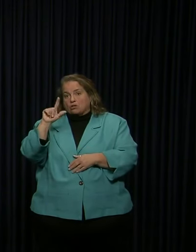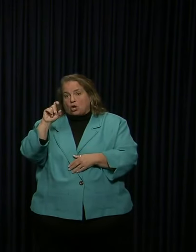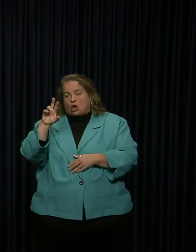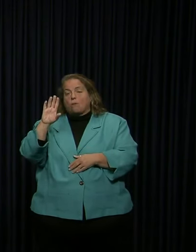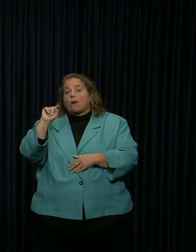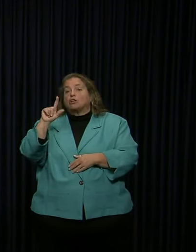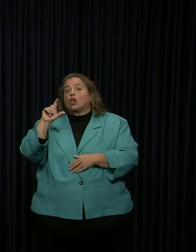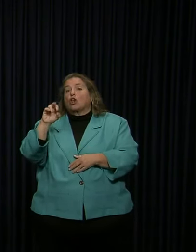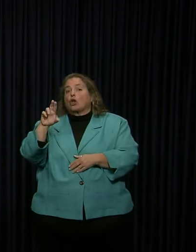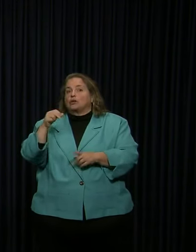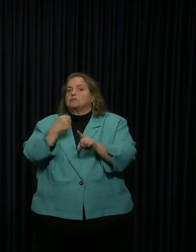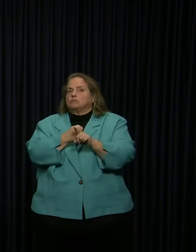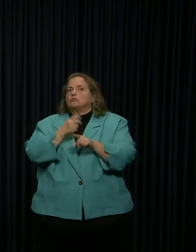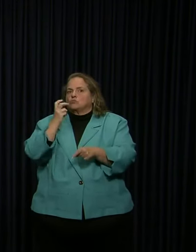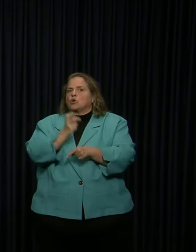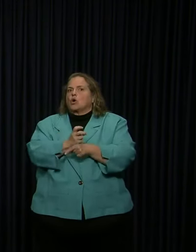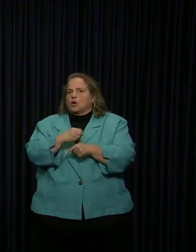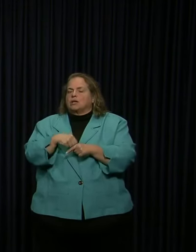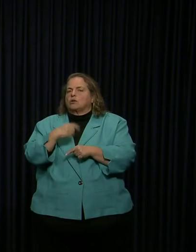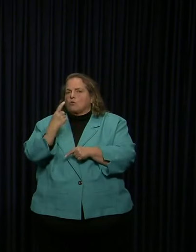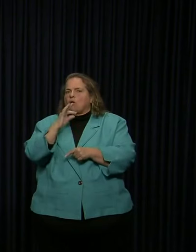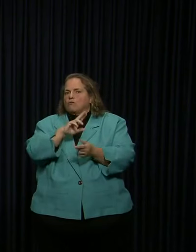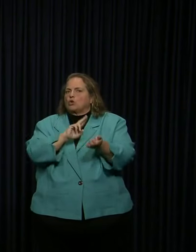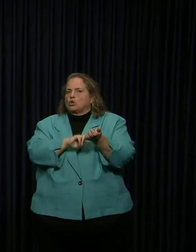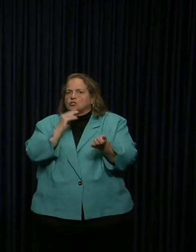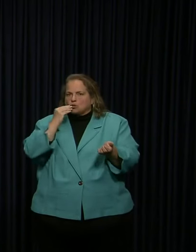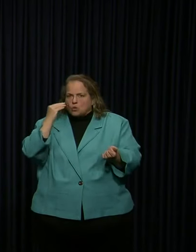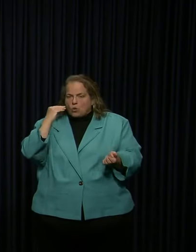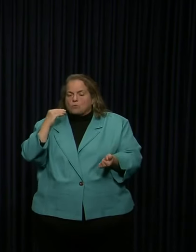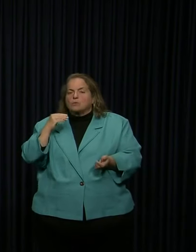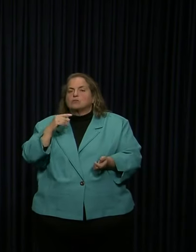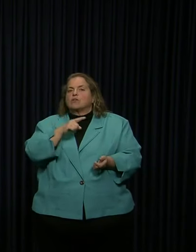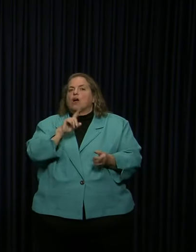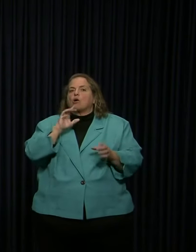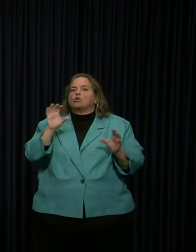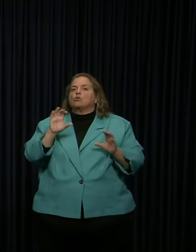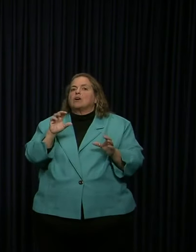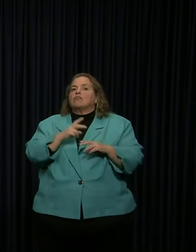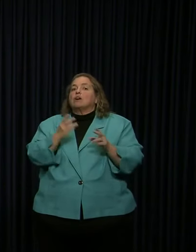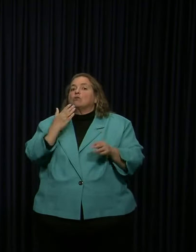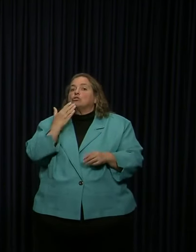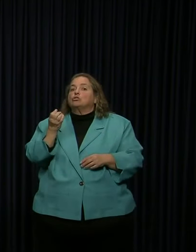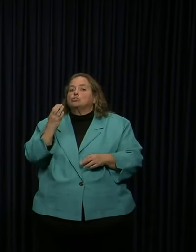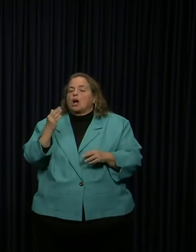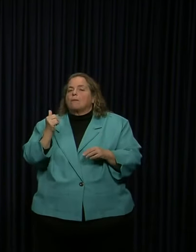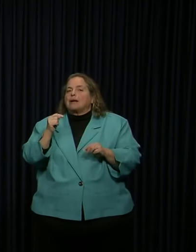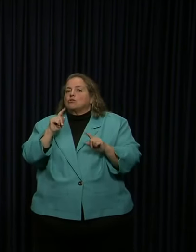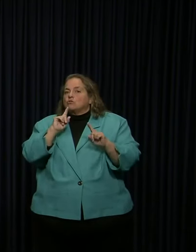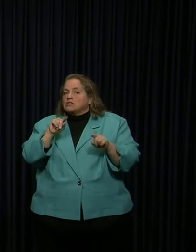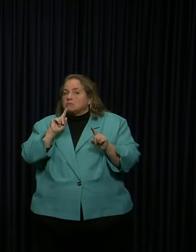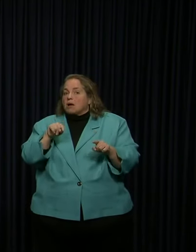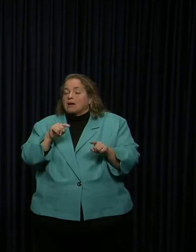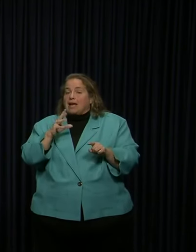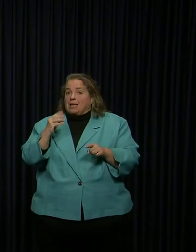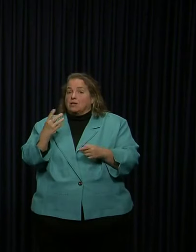TOTAL NUMBER OF TESTS THAT WE CAN CONFIRM, 26,683.